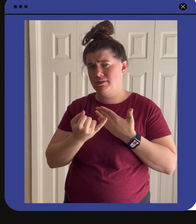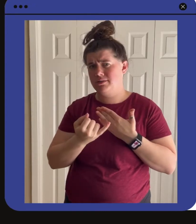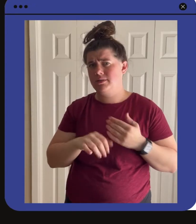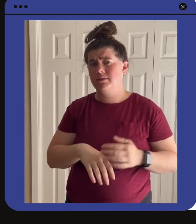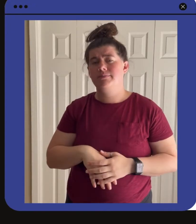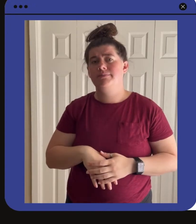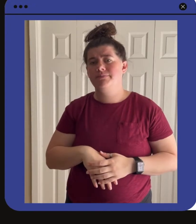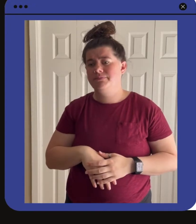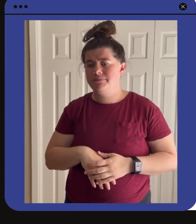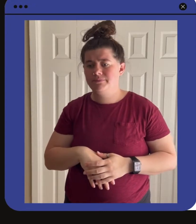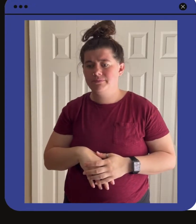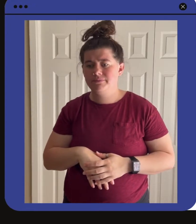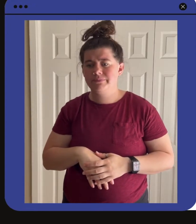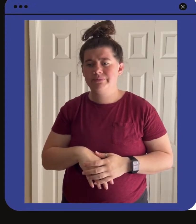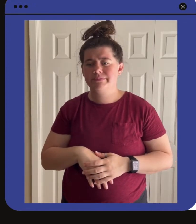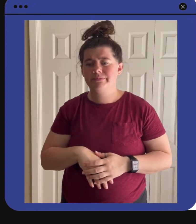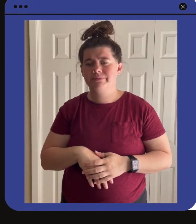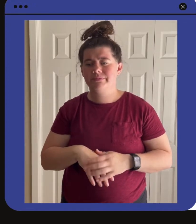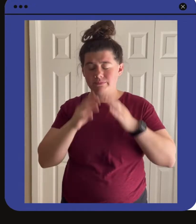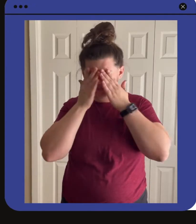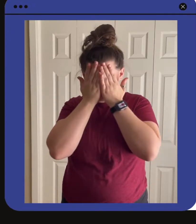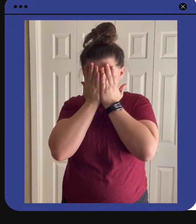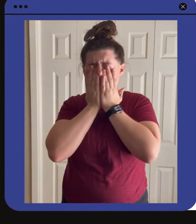So that you're deaf and hard of hearing student doesn't feel left out.